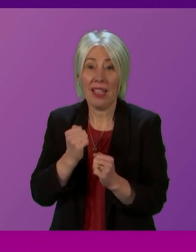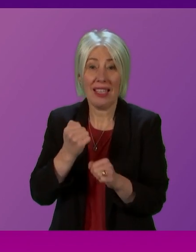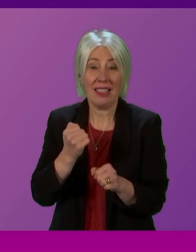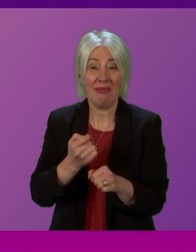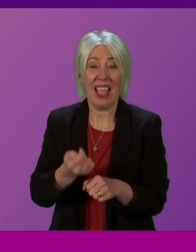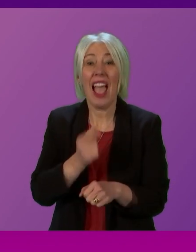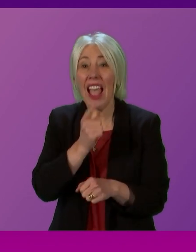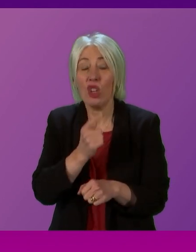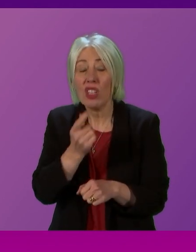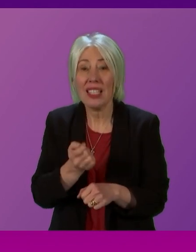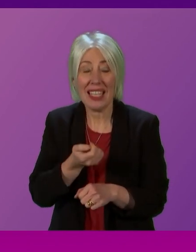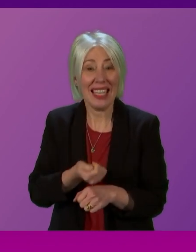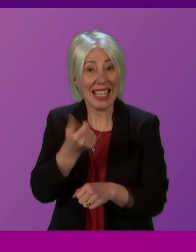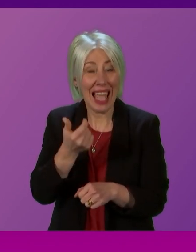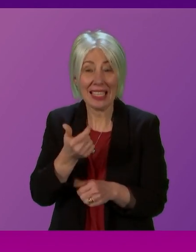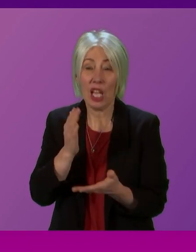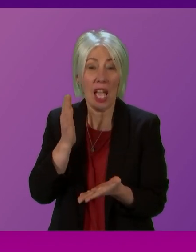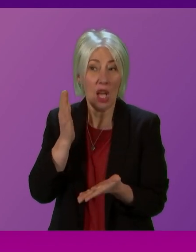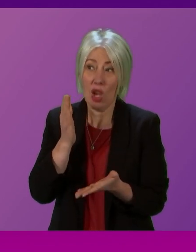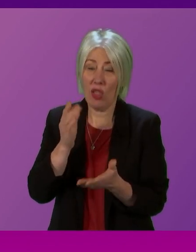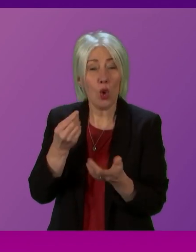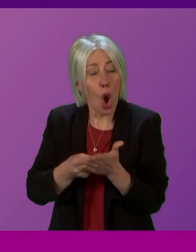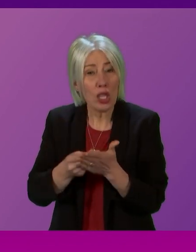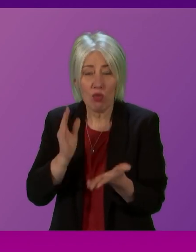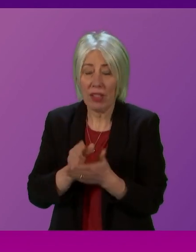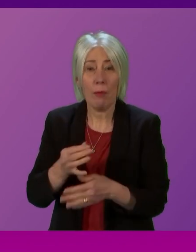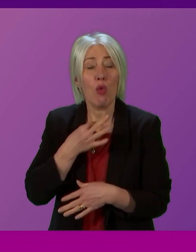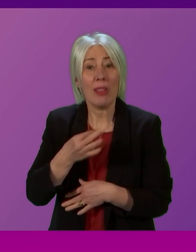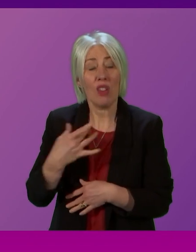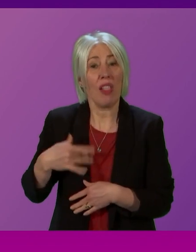the health and human rights of disabled people, and will the Scottish Government commit to